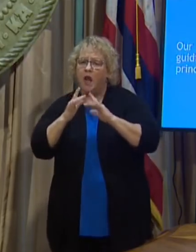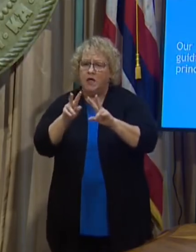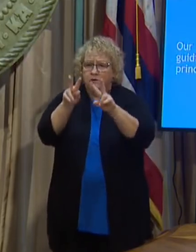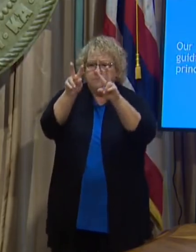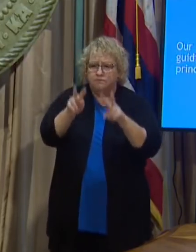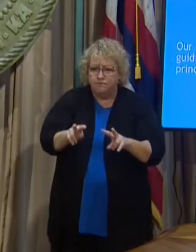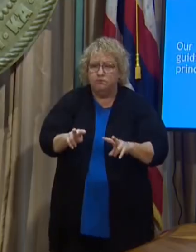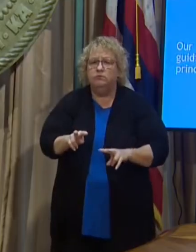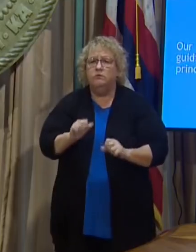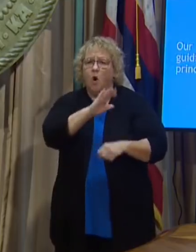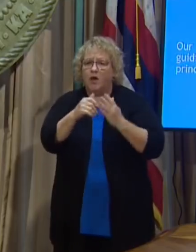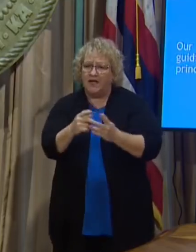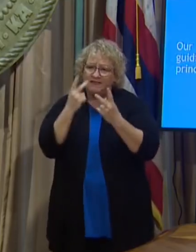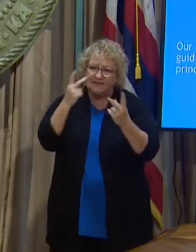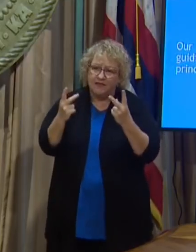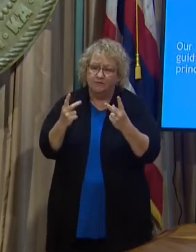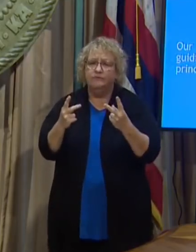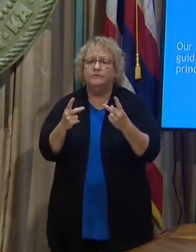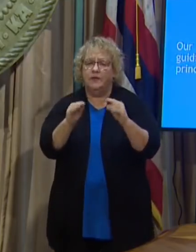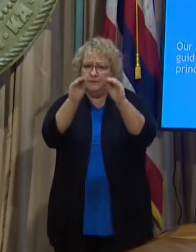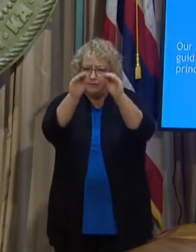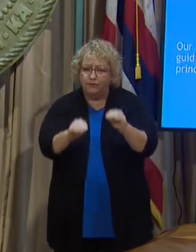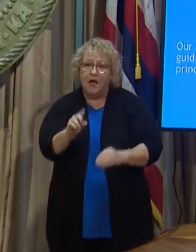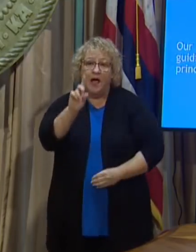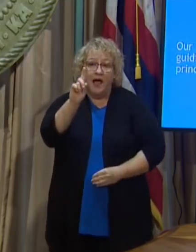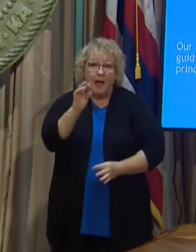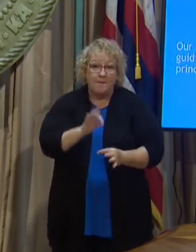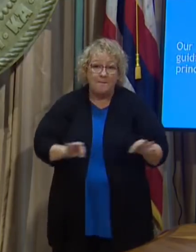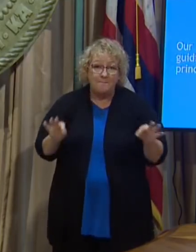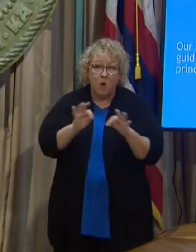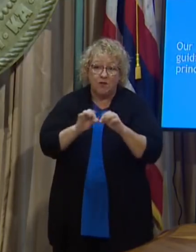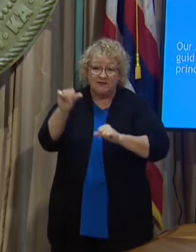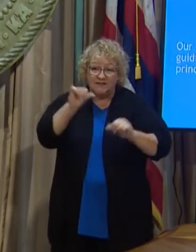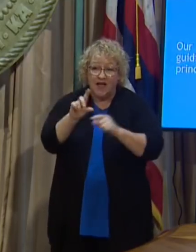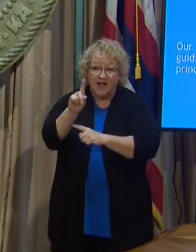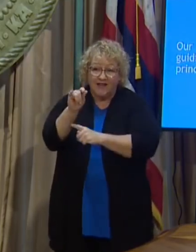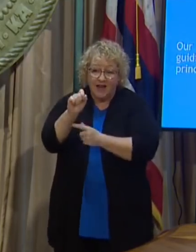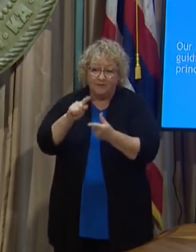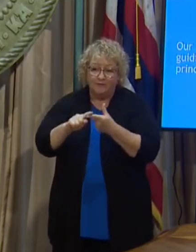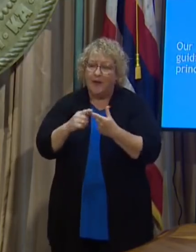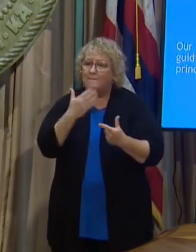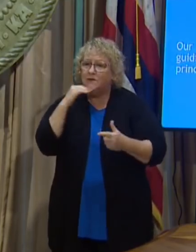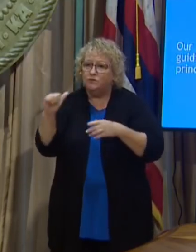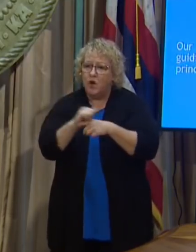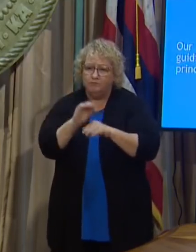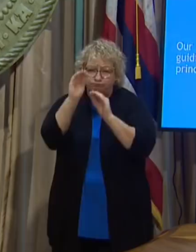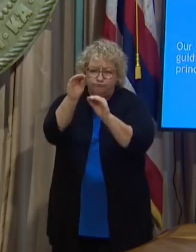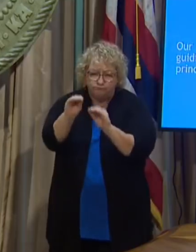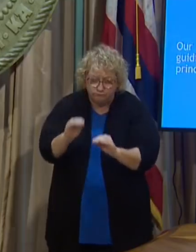ROBUST DATABASE ONLINE SO THAT OPINIONS ANY RESOURCE CENTER.